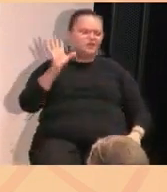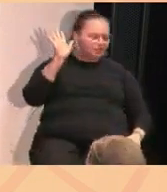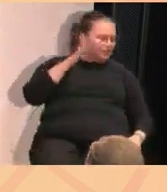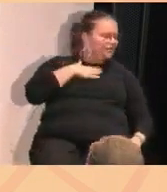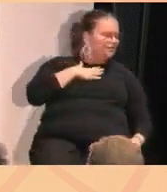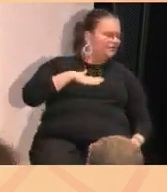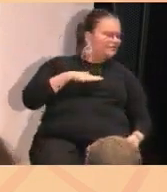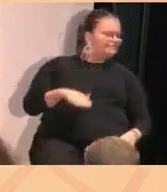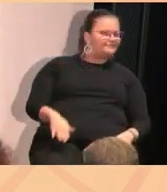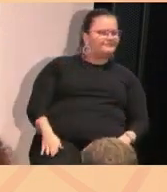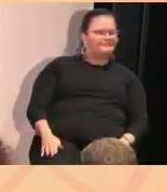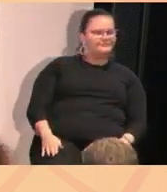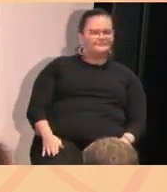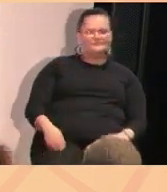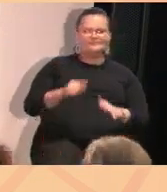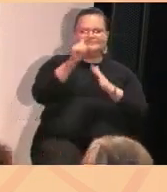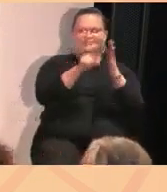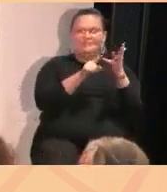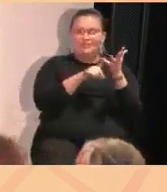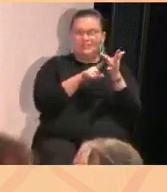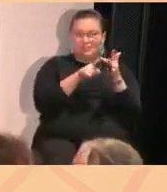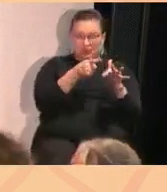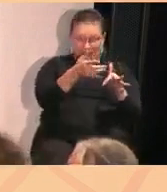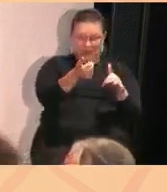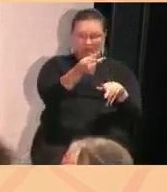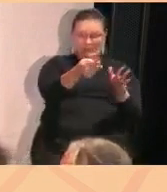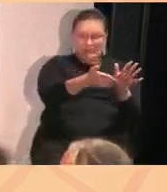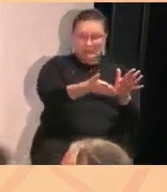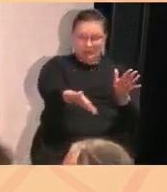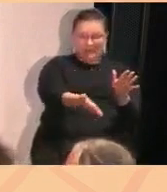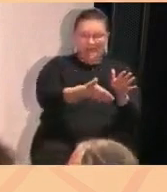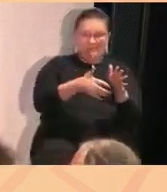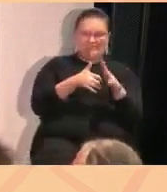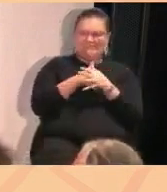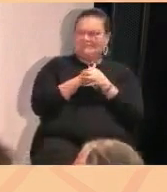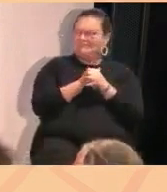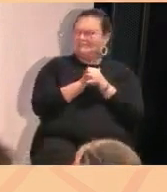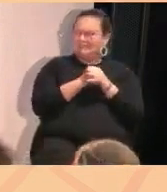whatever communists there were in Australia in 1922. Thanks, Djon. Alright, I'll shut up now.